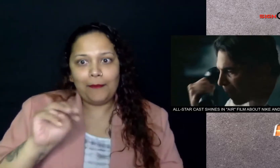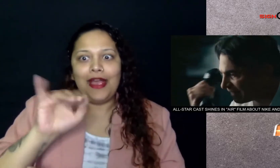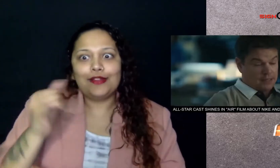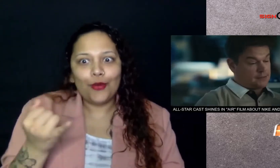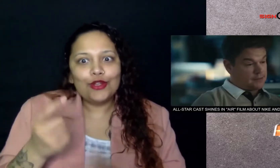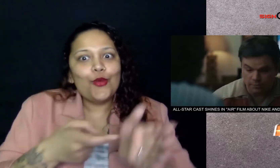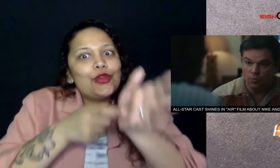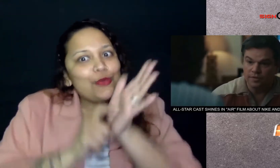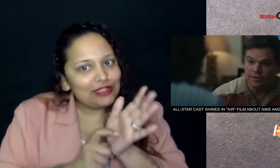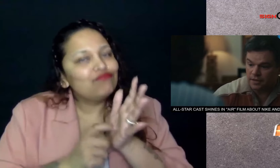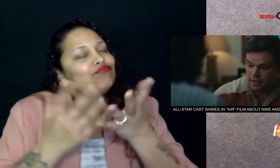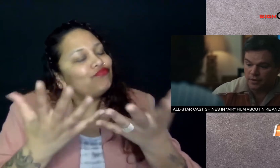at Michael Jordan's request